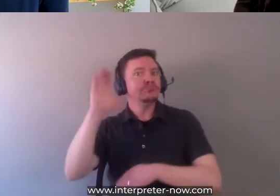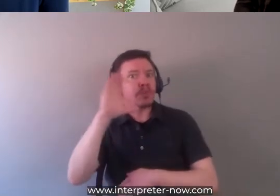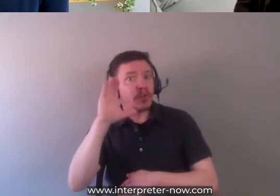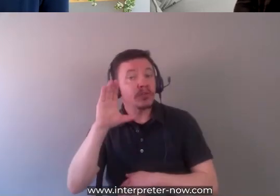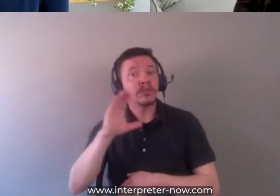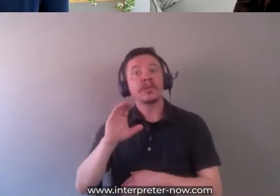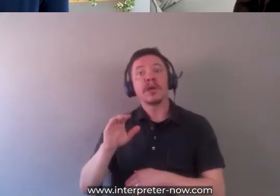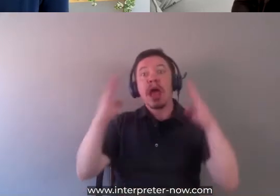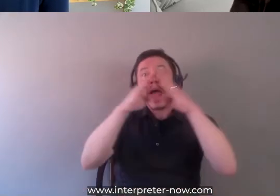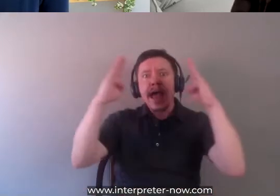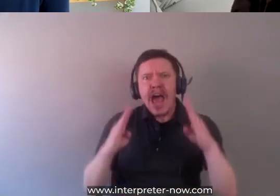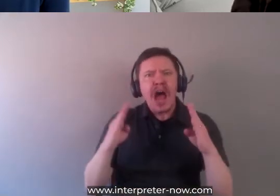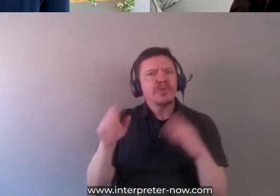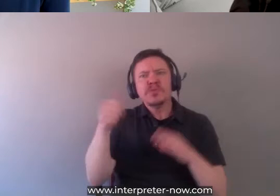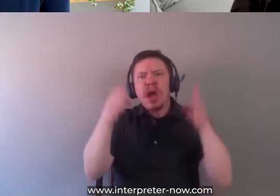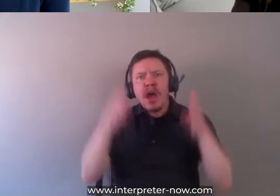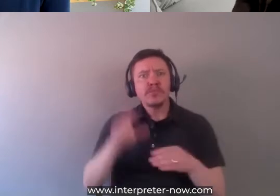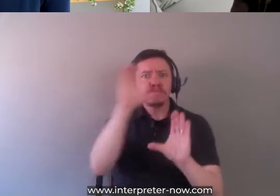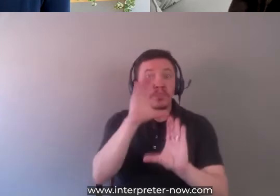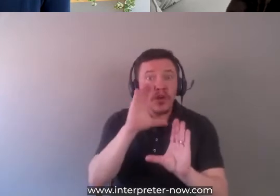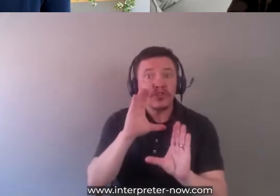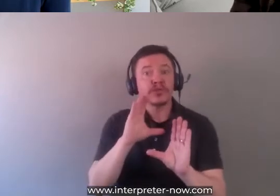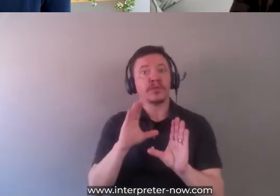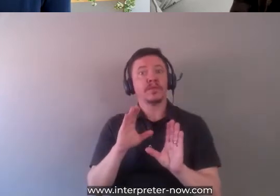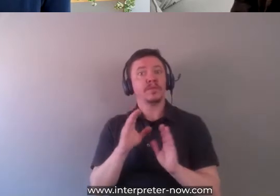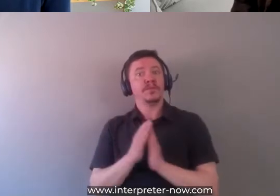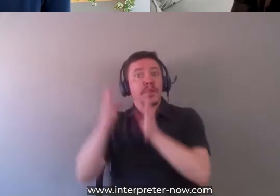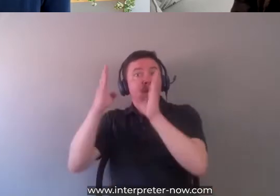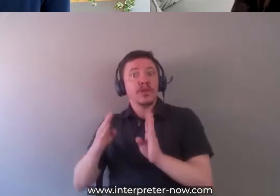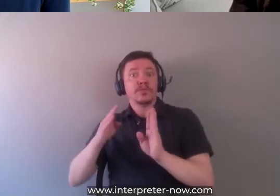the household might have. Someone near you who hangs out with your social group might